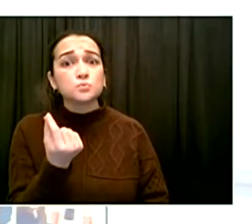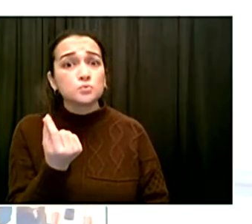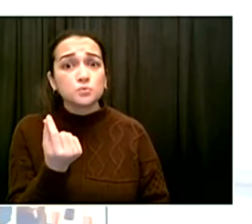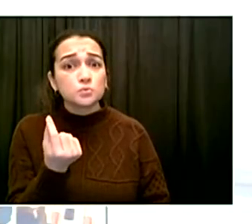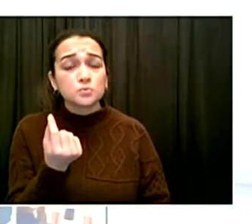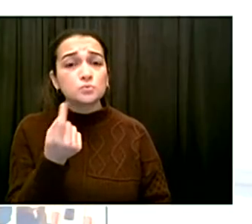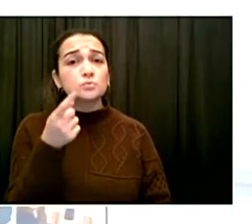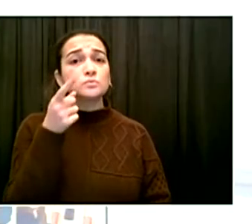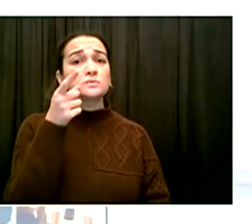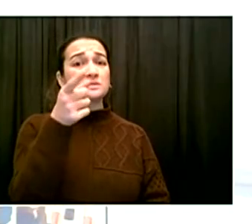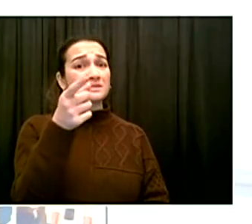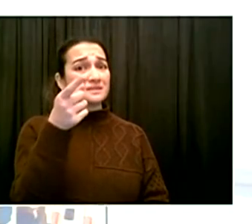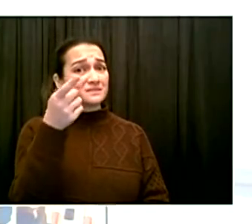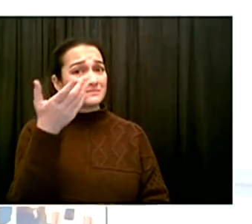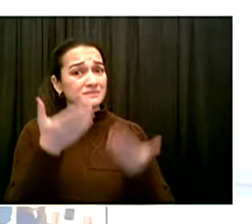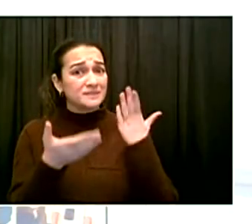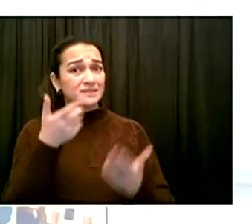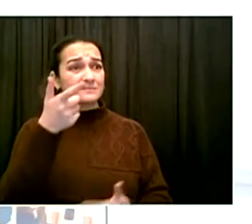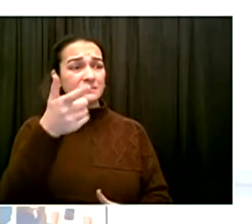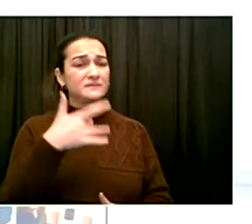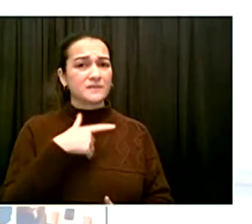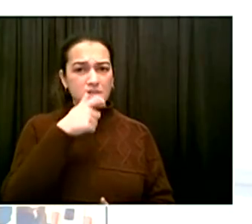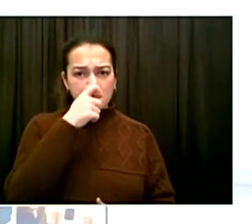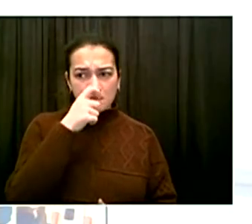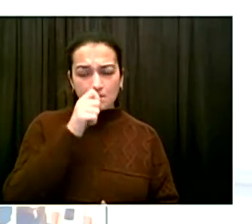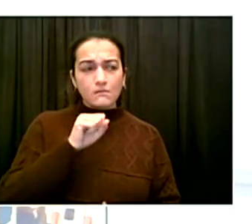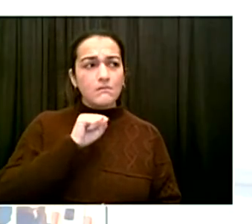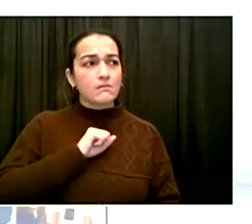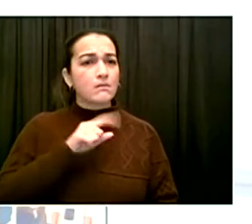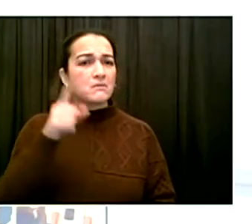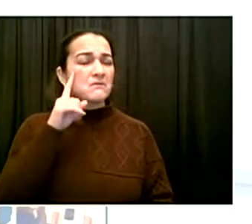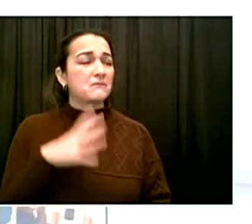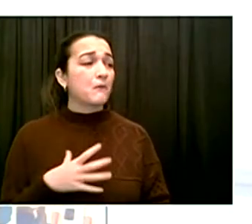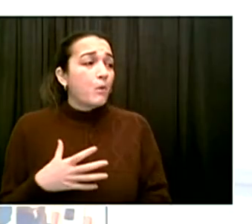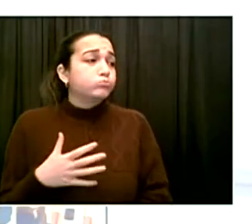REMEMBER THAT EVEN IF YOU ARE HEALTHY, YOU CAN STILL PASS THE